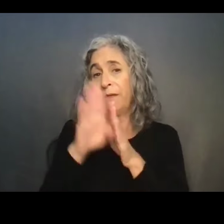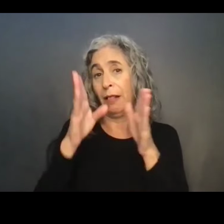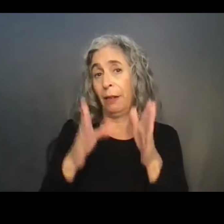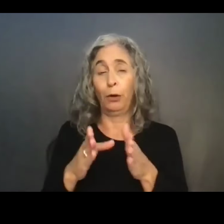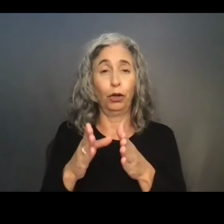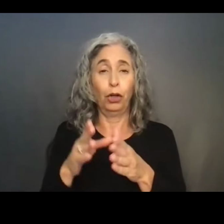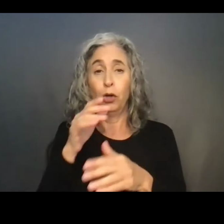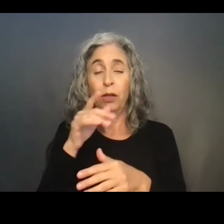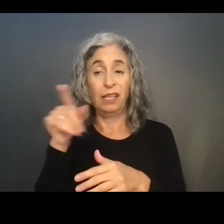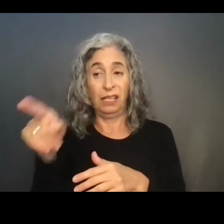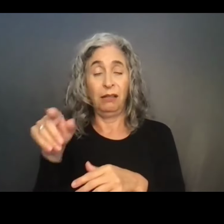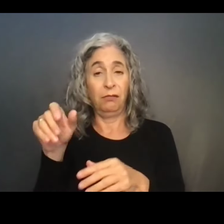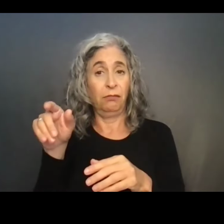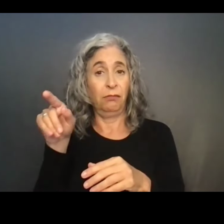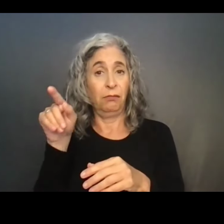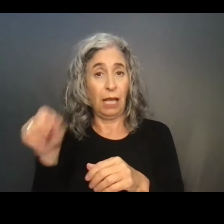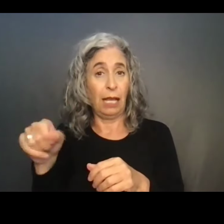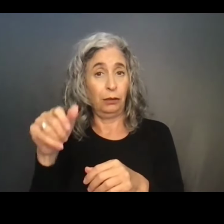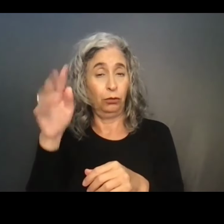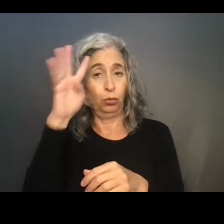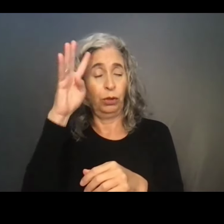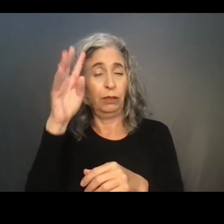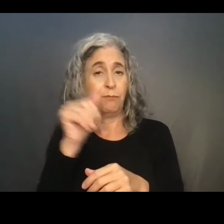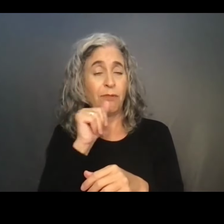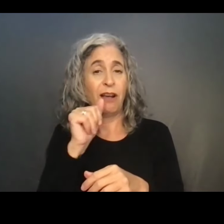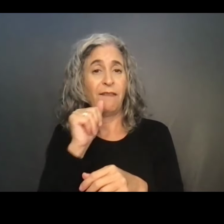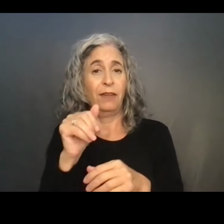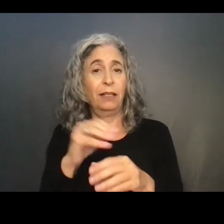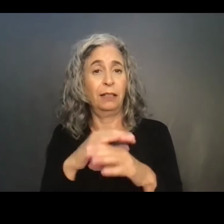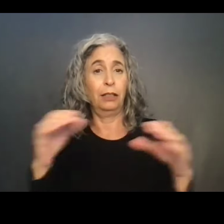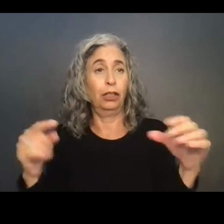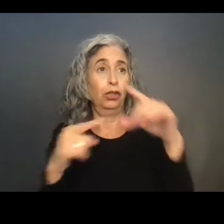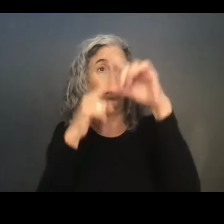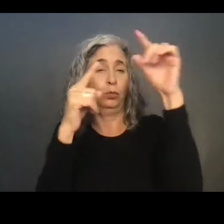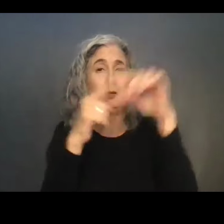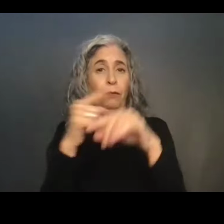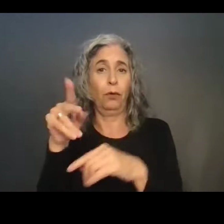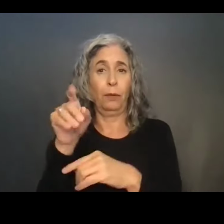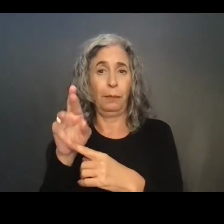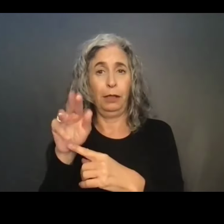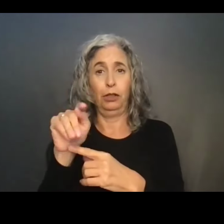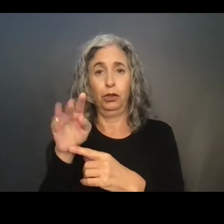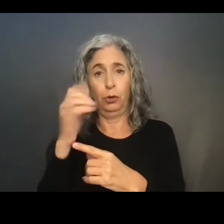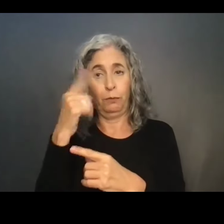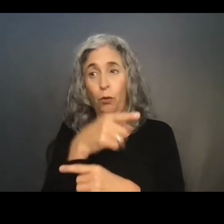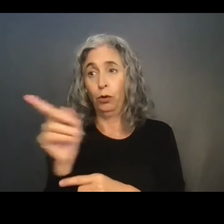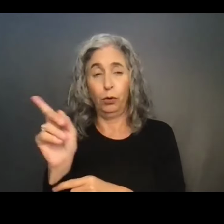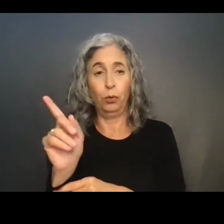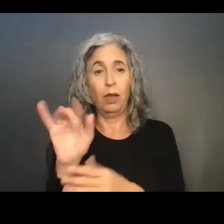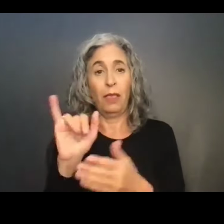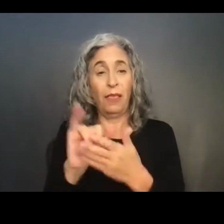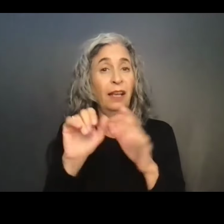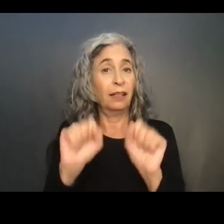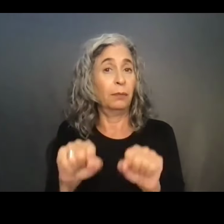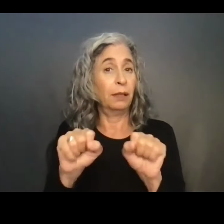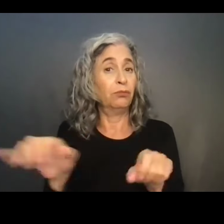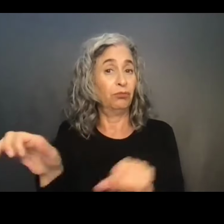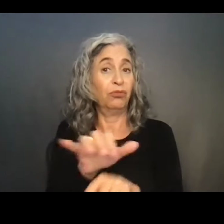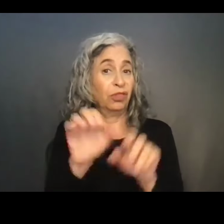could create a private server instance of peer tube for you, that could be done as well. All